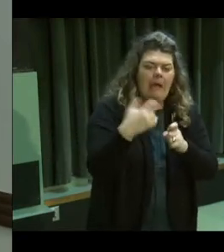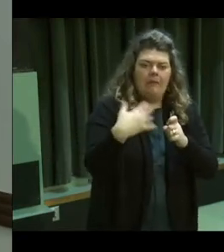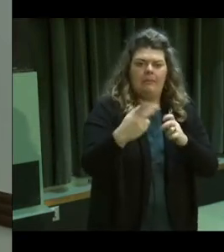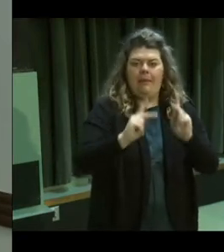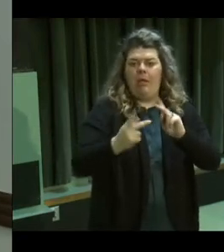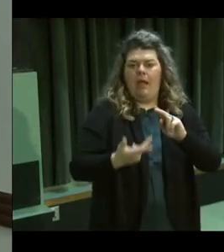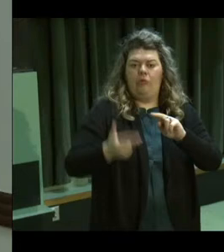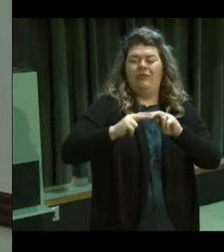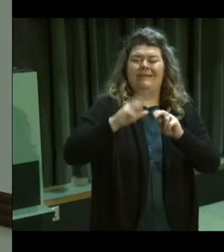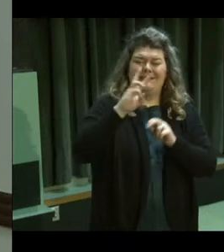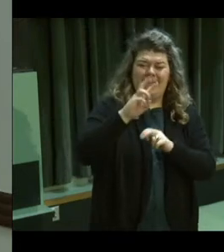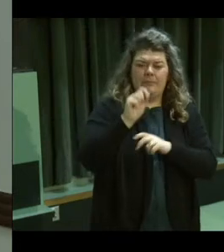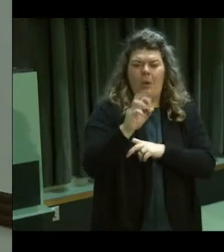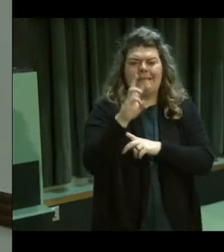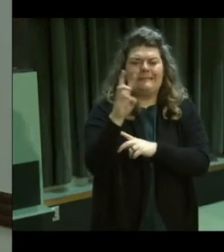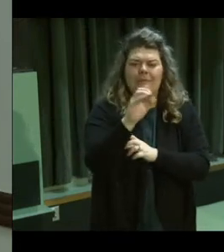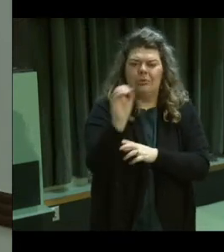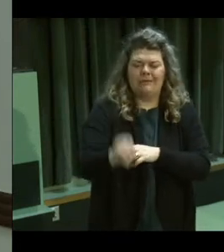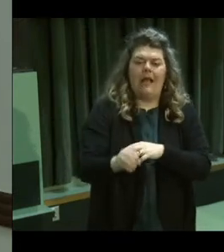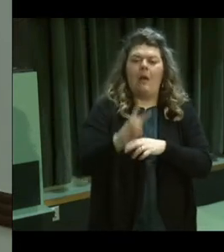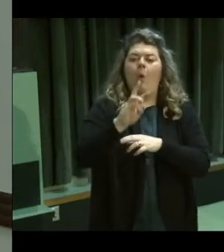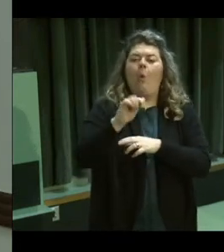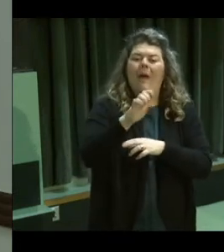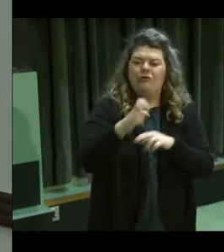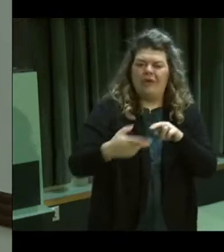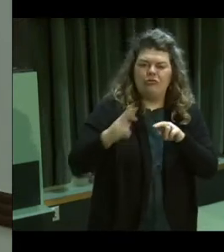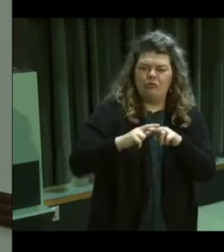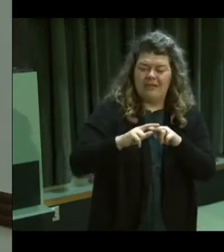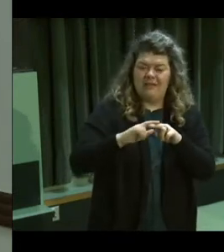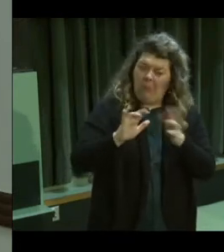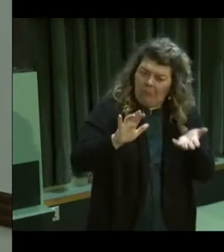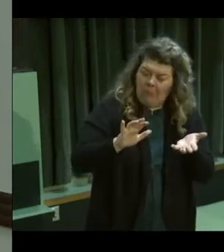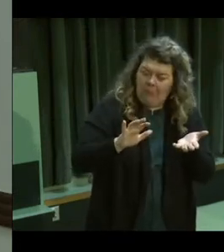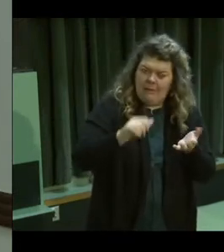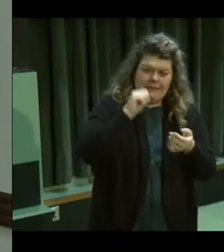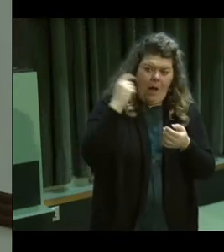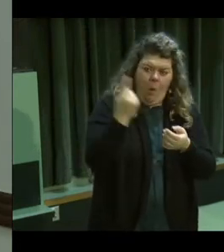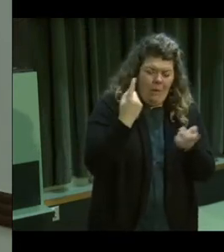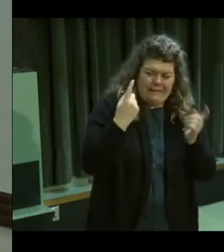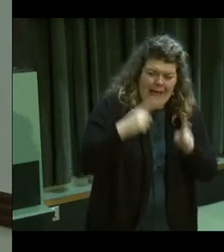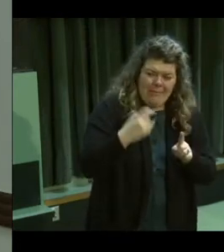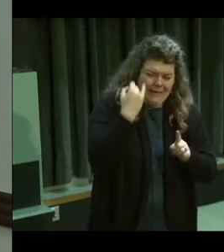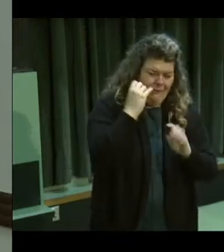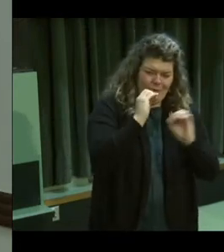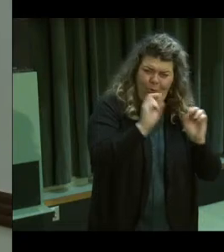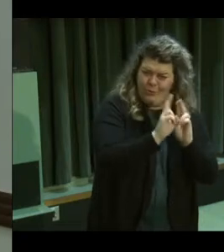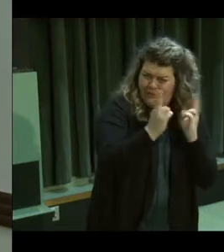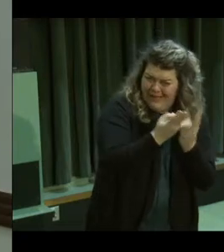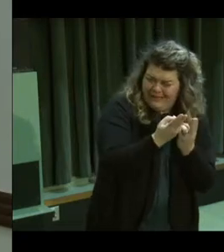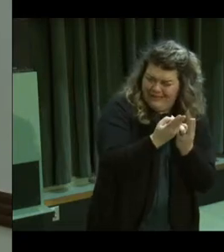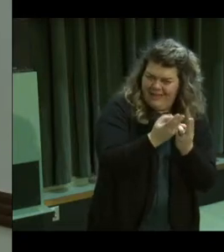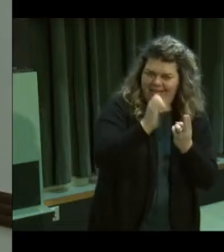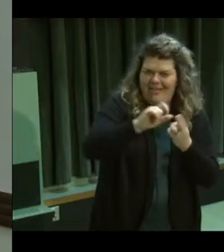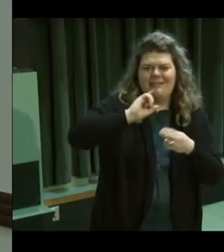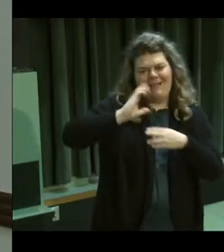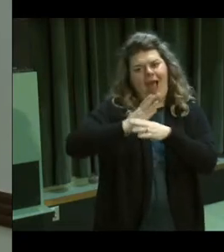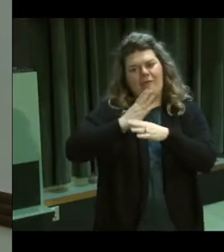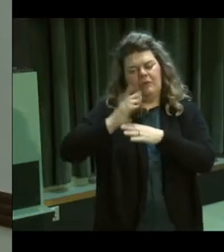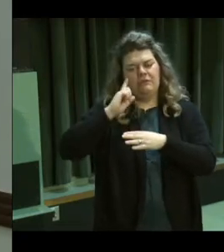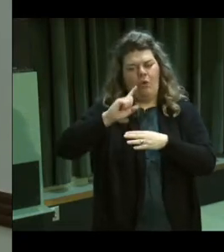gave working people an average first year increase of 6.6% wage increase. Now, that didn't